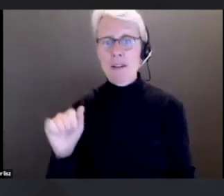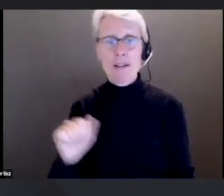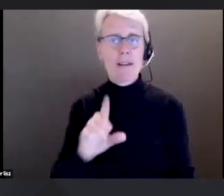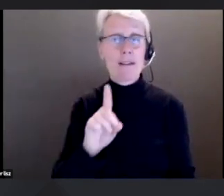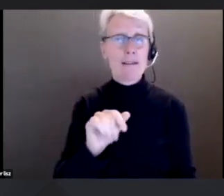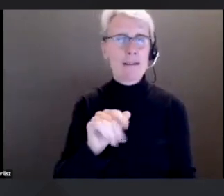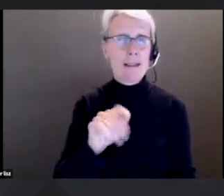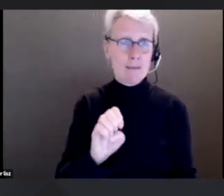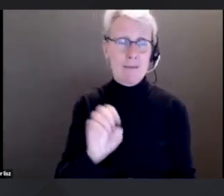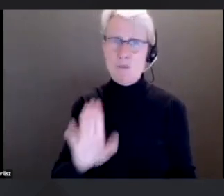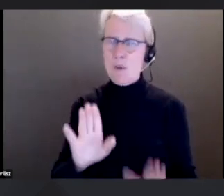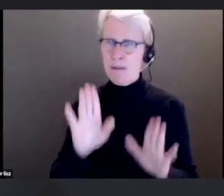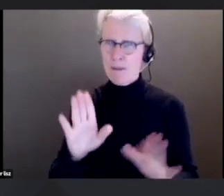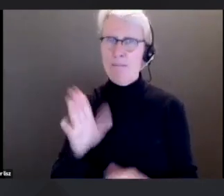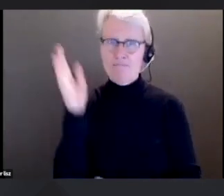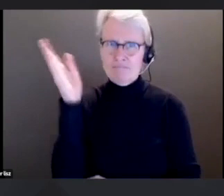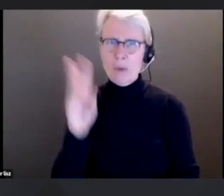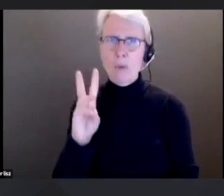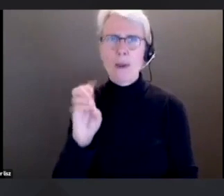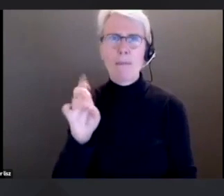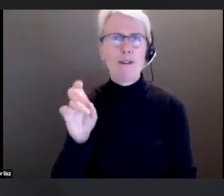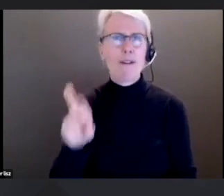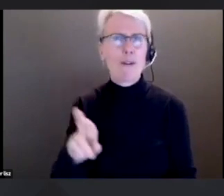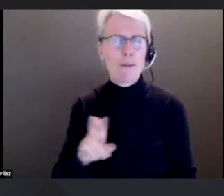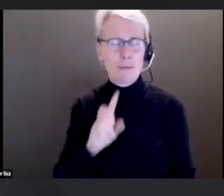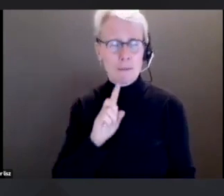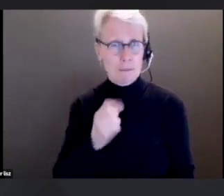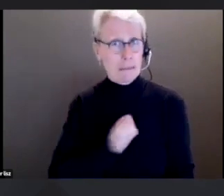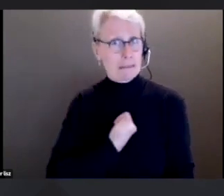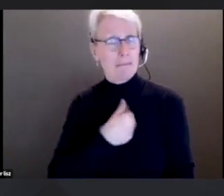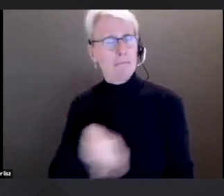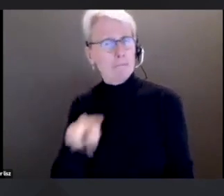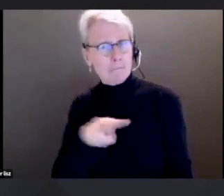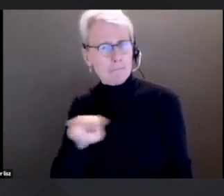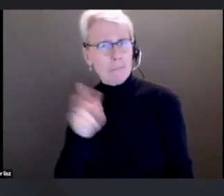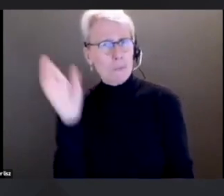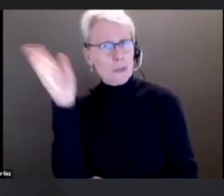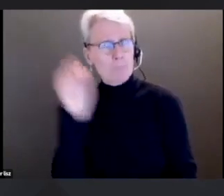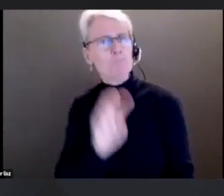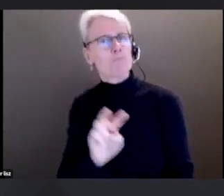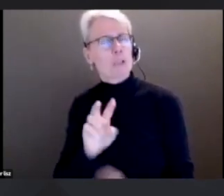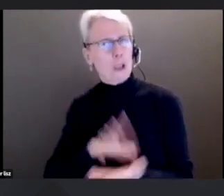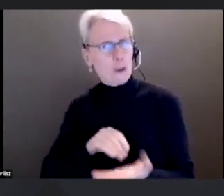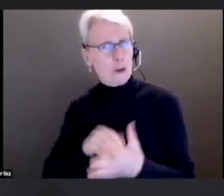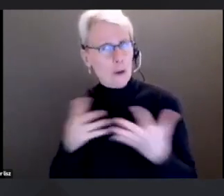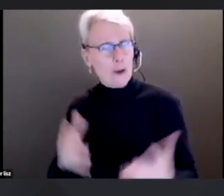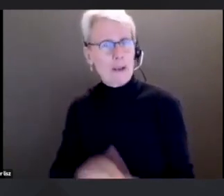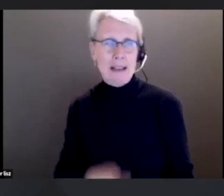So that was lovely and I'm sure lots of others today did as well. I'd also like to thank all of our tech support today,